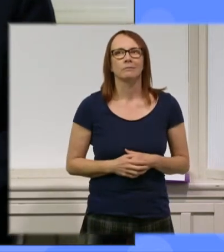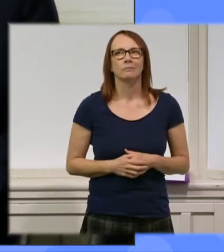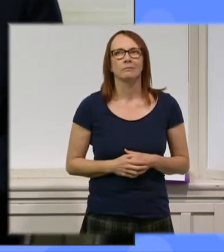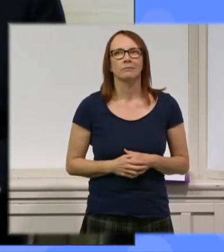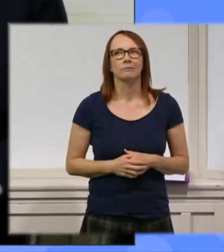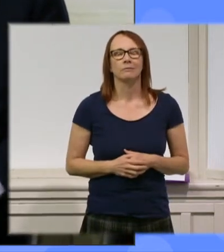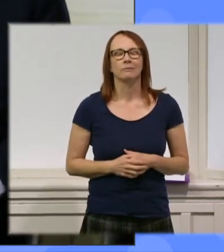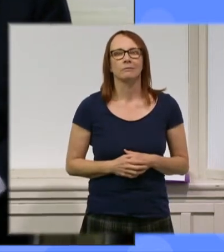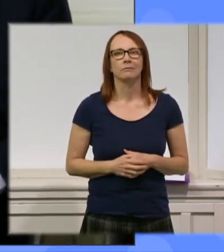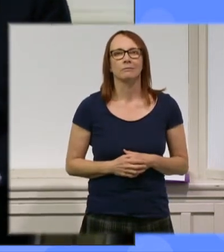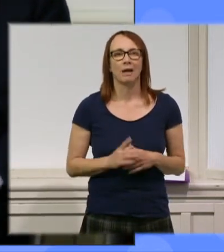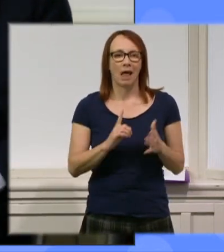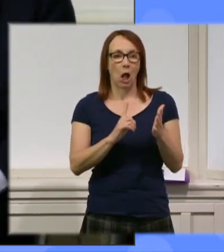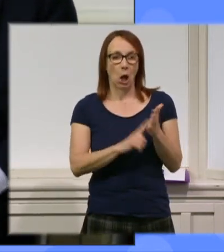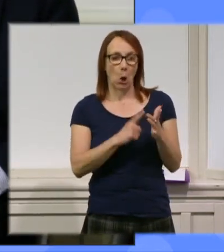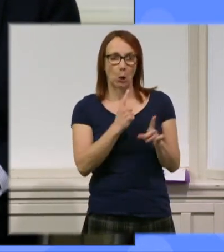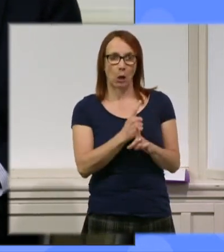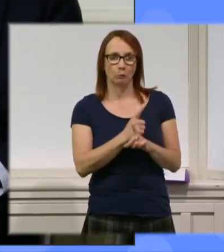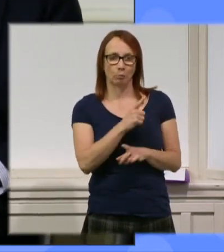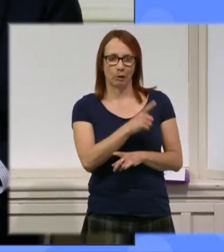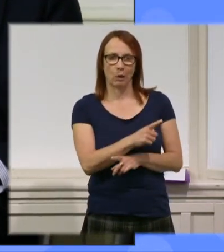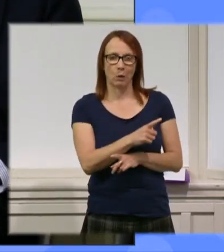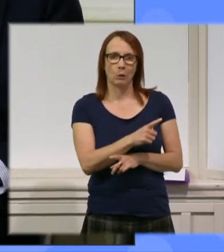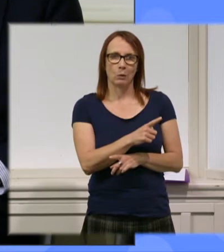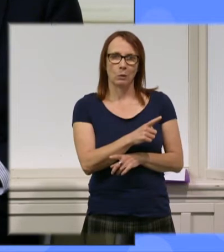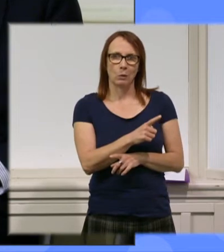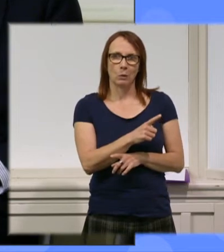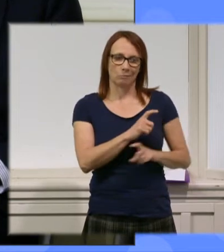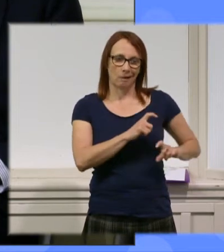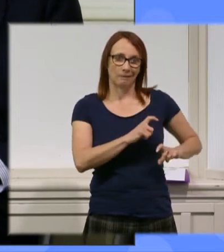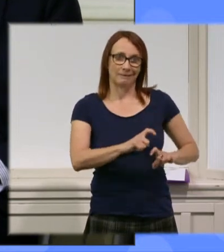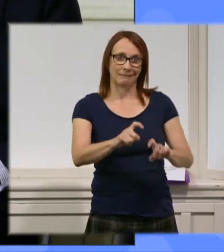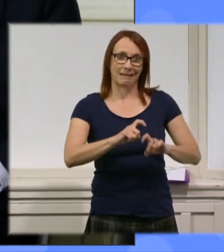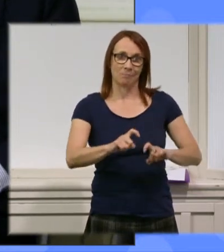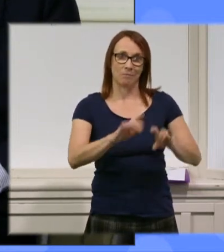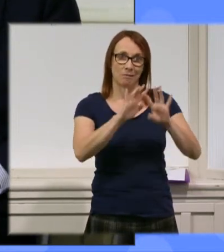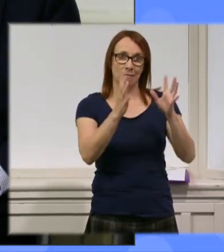initially by Lorna and others the around the sustainability and climate change I